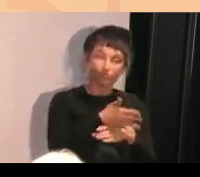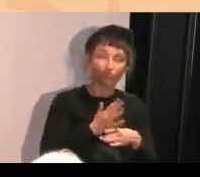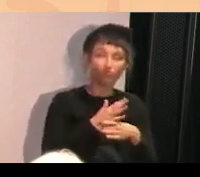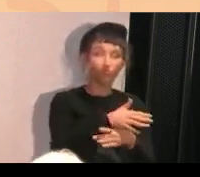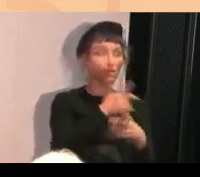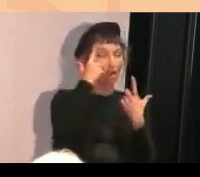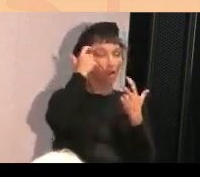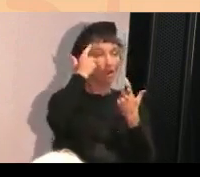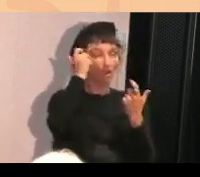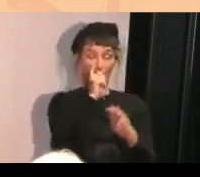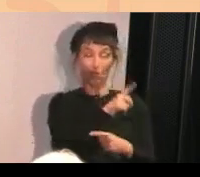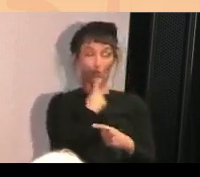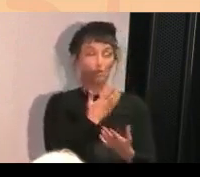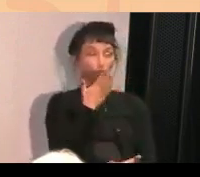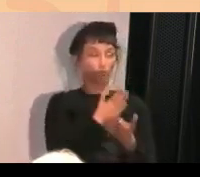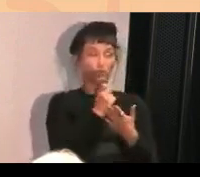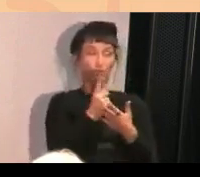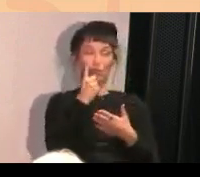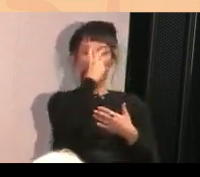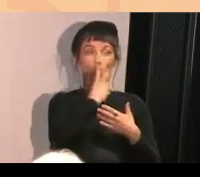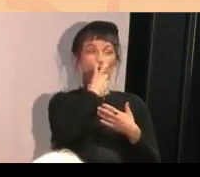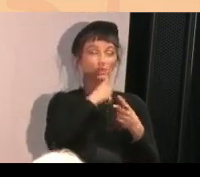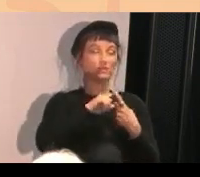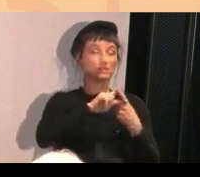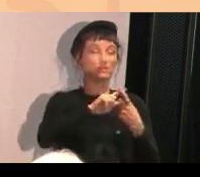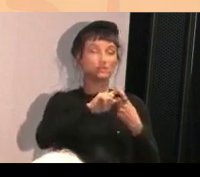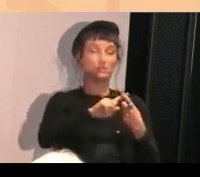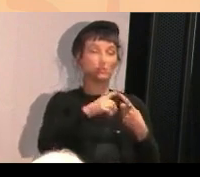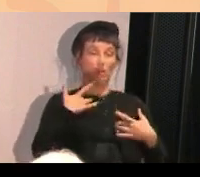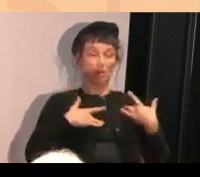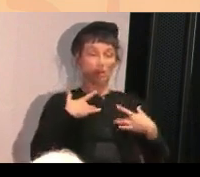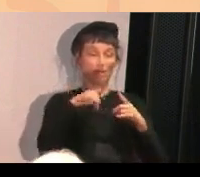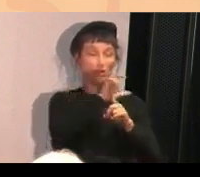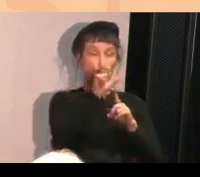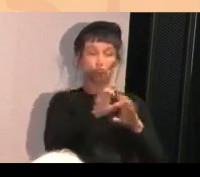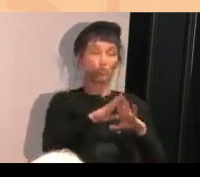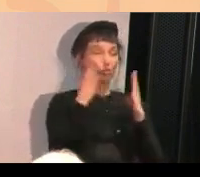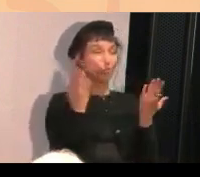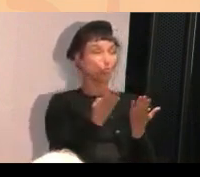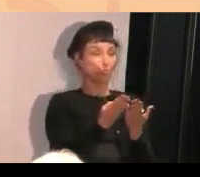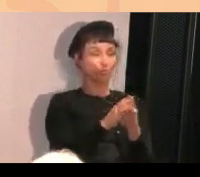we are the oldest continuing living culture in the world our arts and